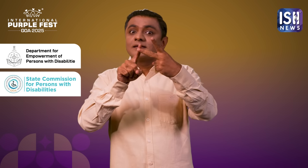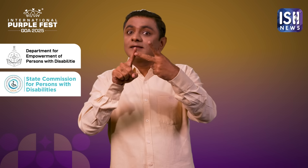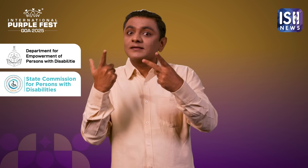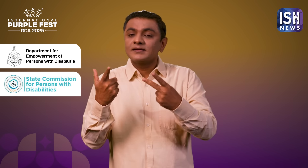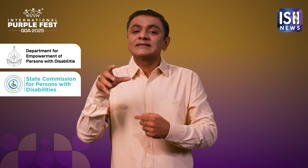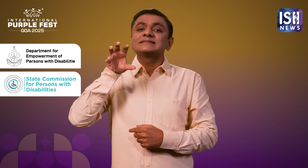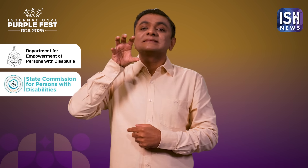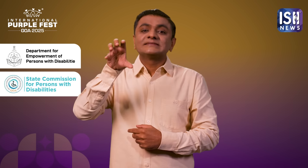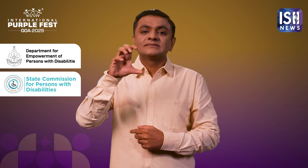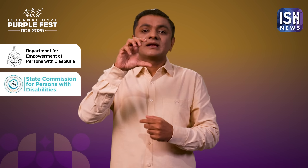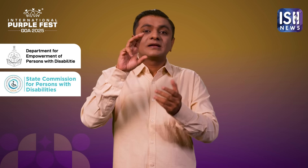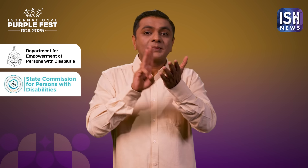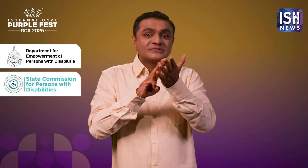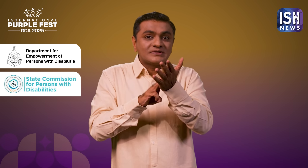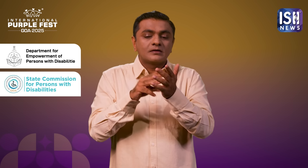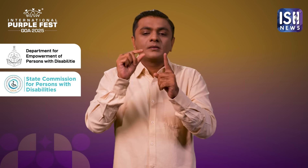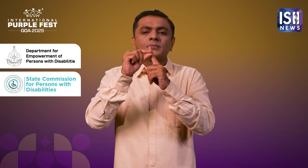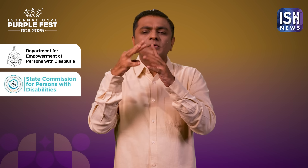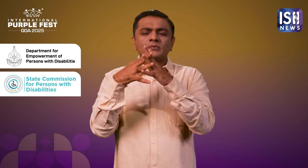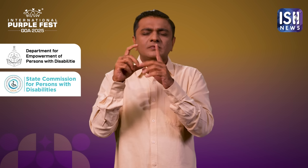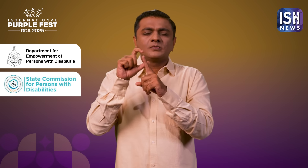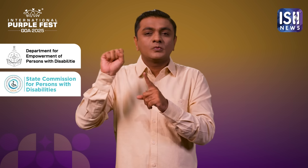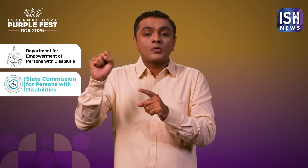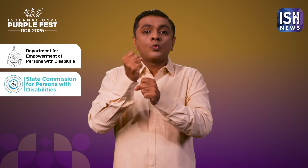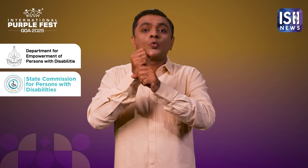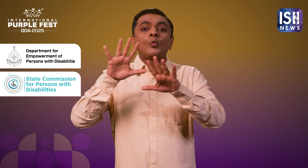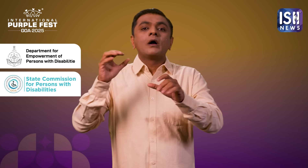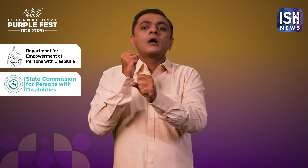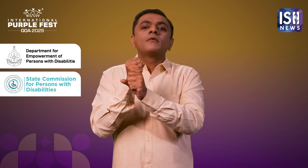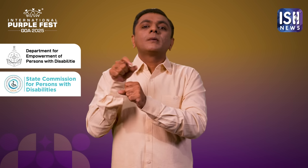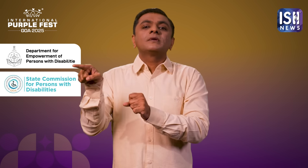2. The State Commissioner for Persons with Disabilities, Government of Goa.